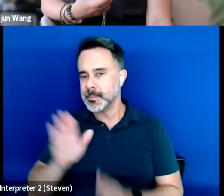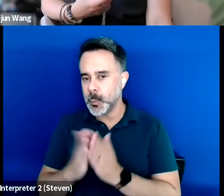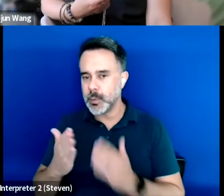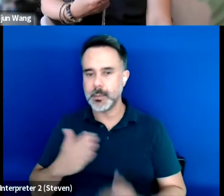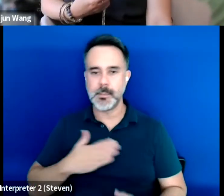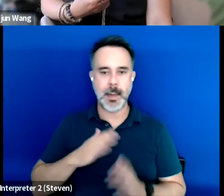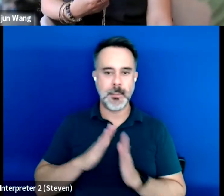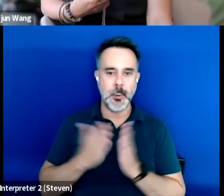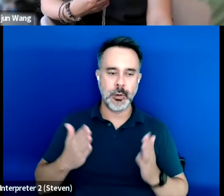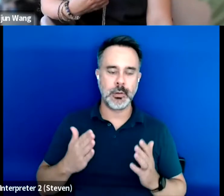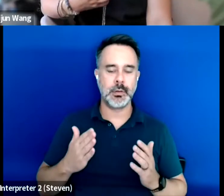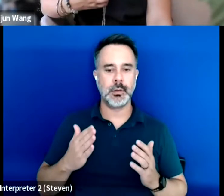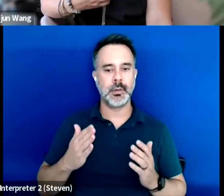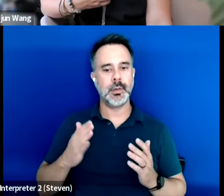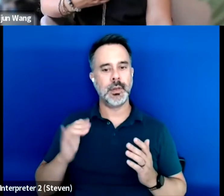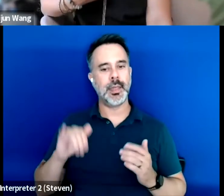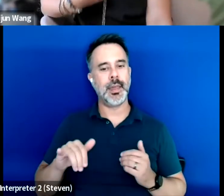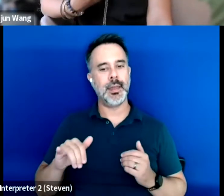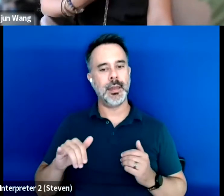actually, to read that beginning section.